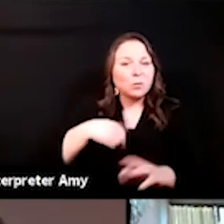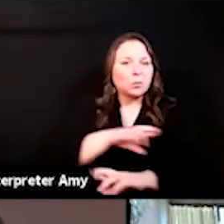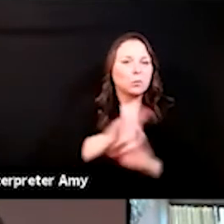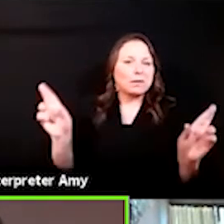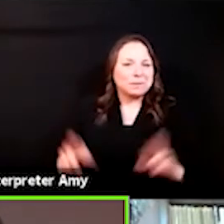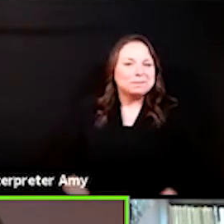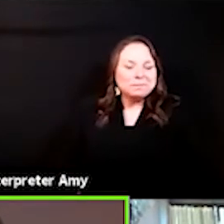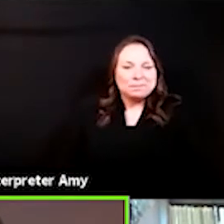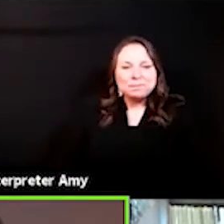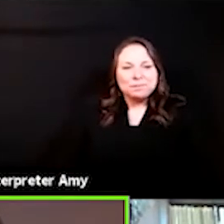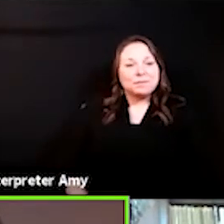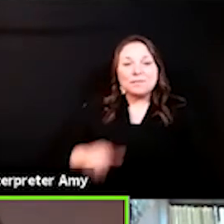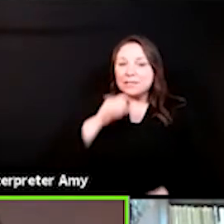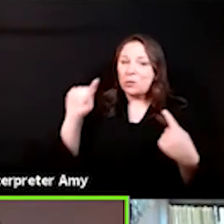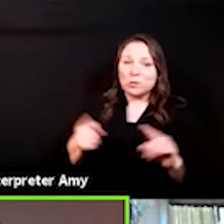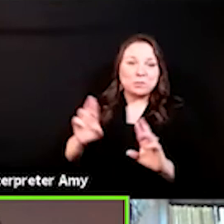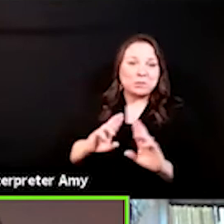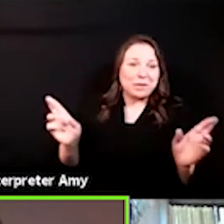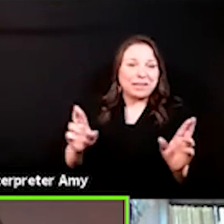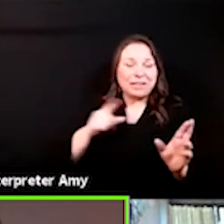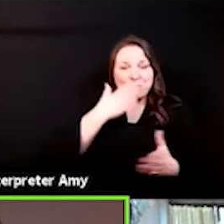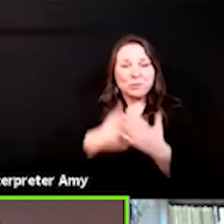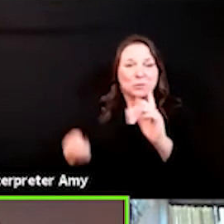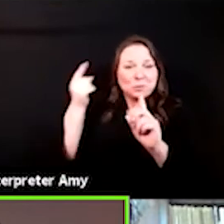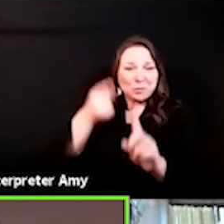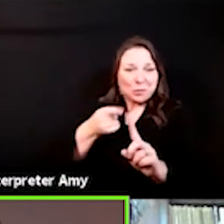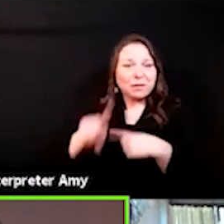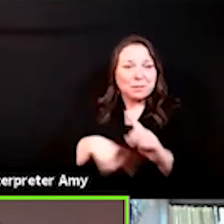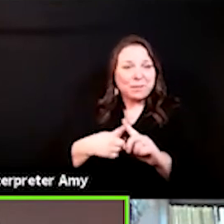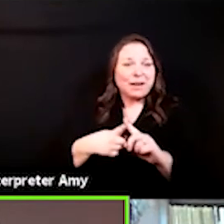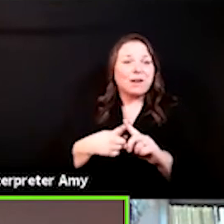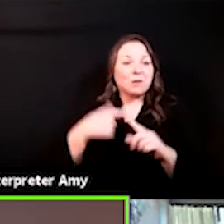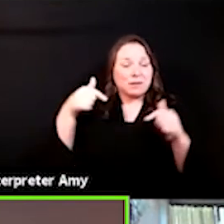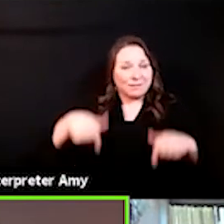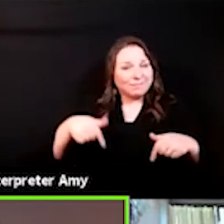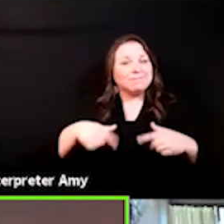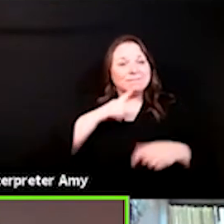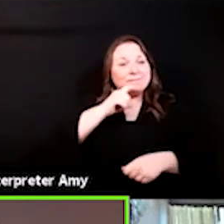» IT CERTAINLY DOESN'T HURT TO BE PREPARED AND I THINK YOU BRING UP SUCH A GREAT POINT ABOUT THE FACT THAT THIS HAS.